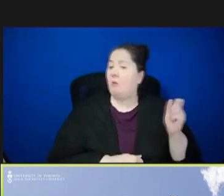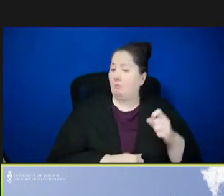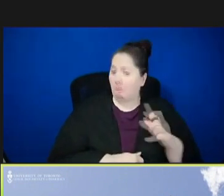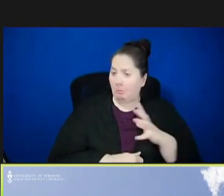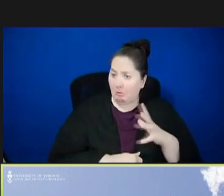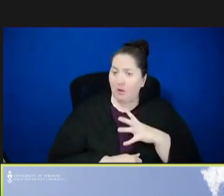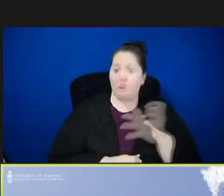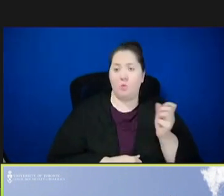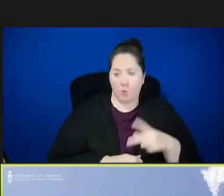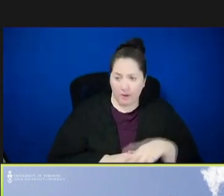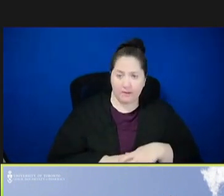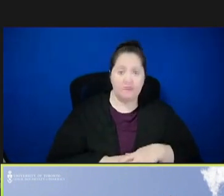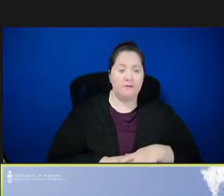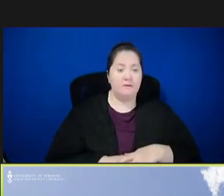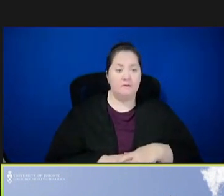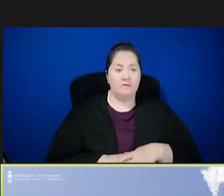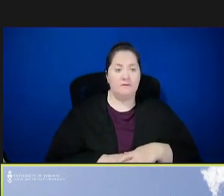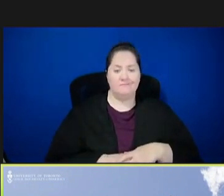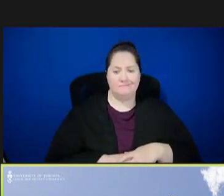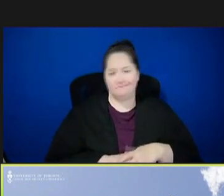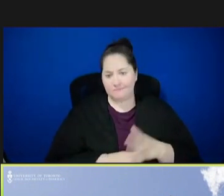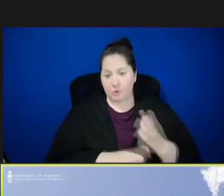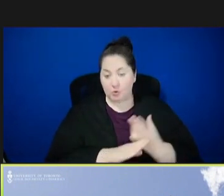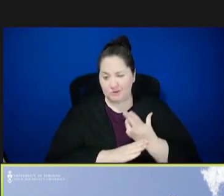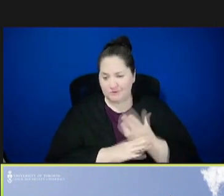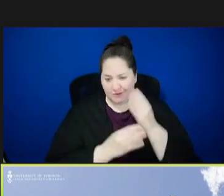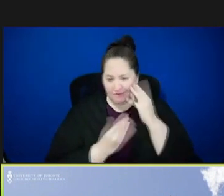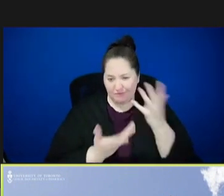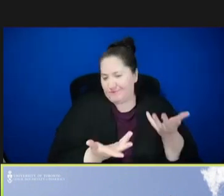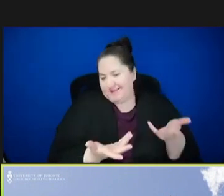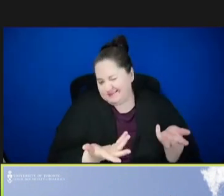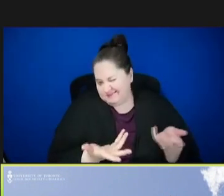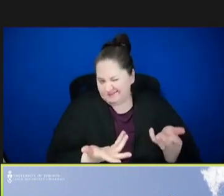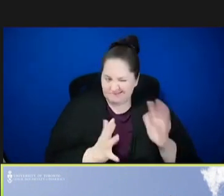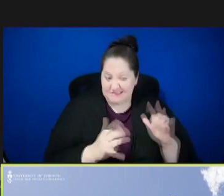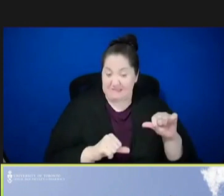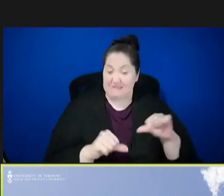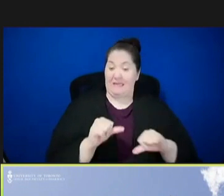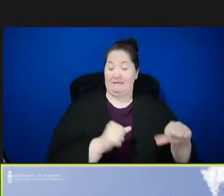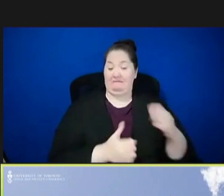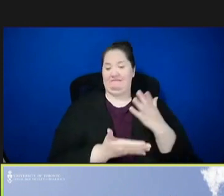okay. But that's not very useful. That's not a very scientific or valid way of asking for